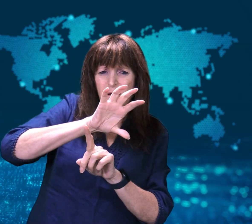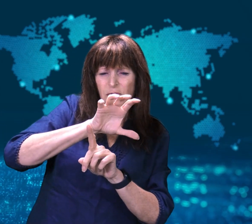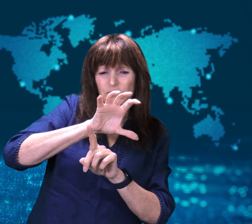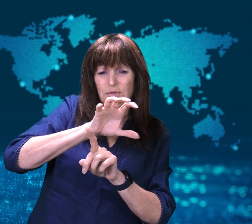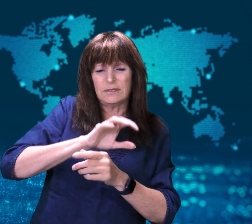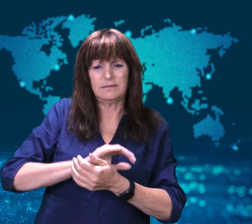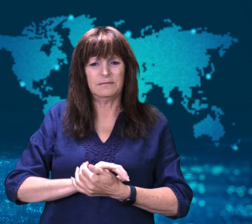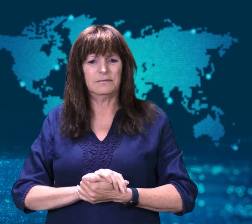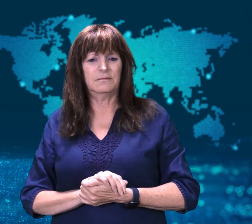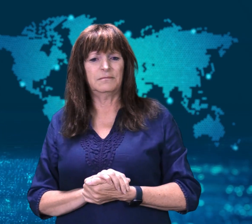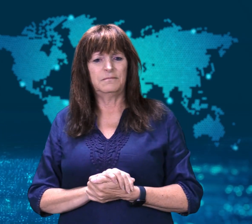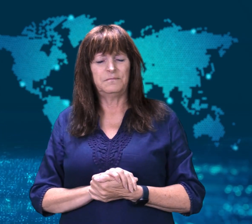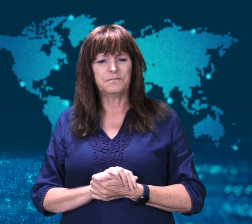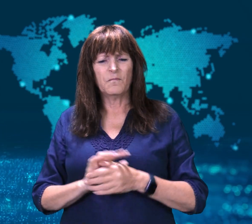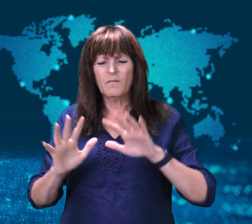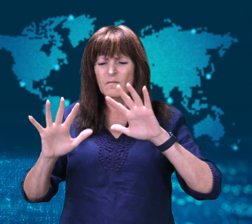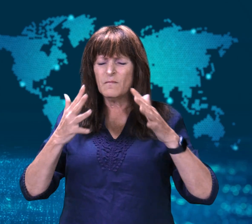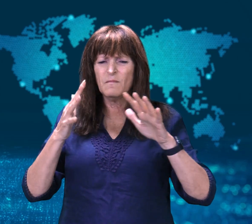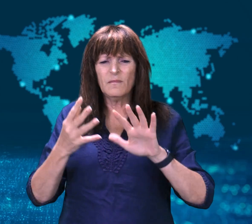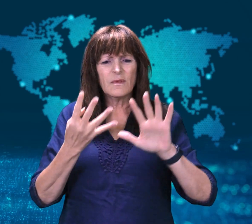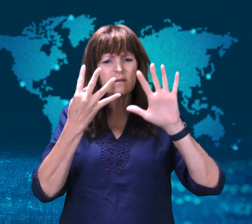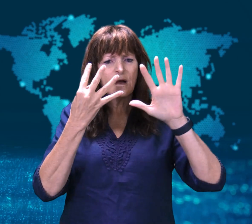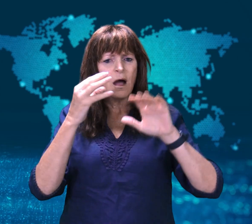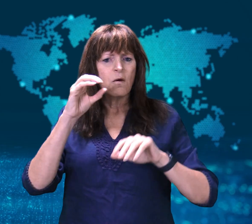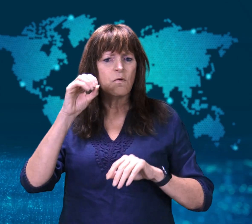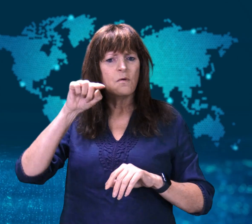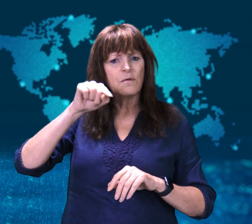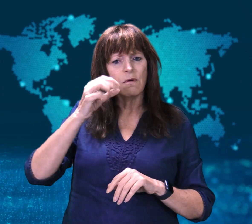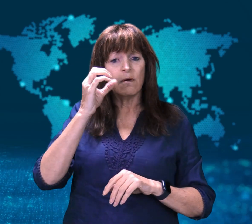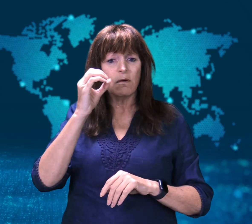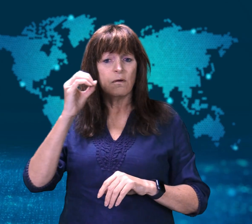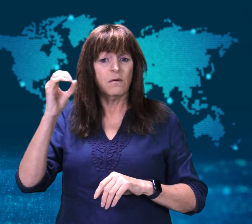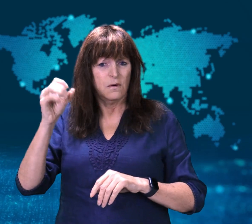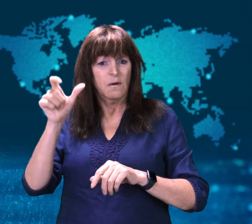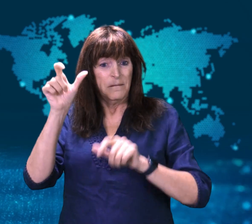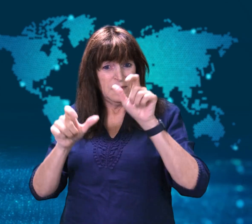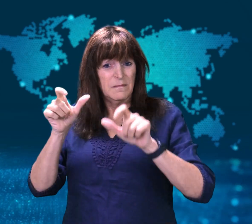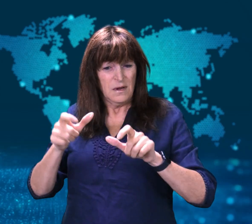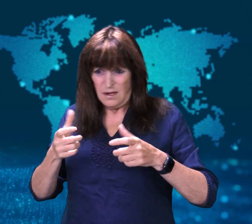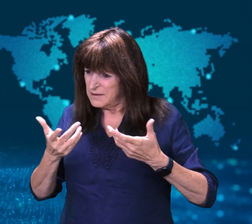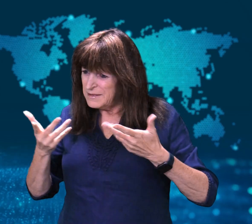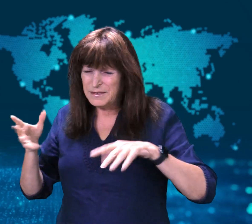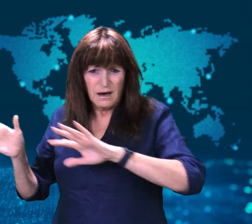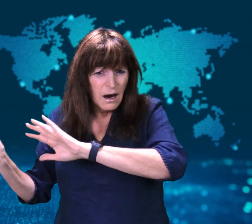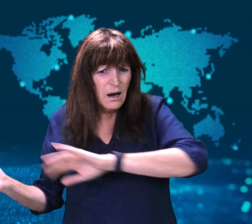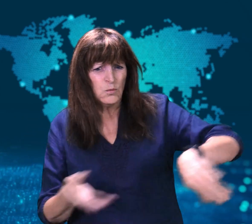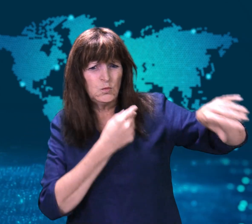At least 90,000 people have been evacuated.